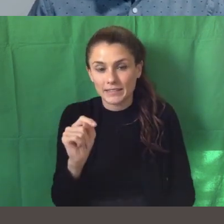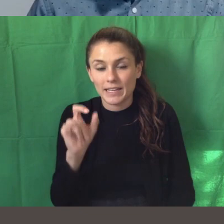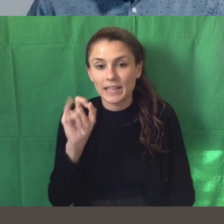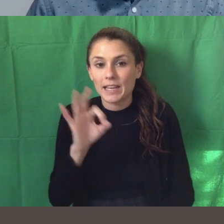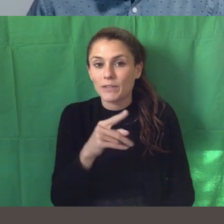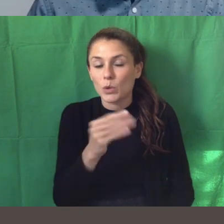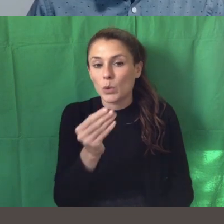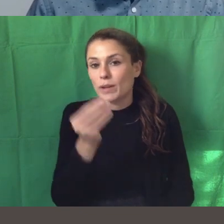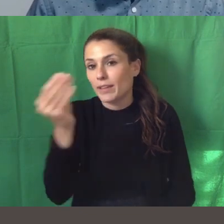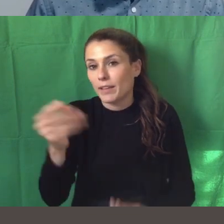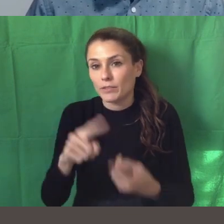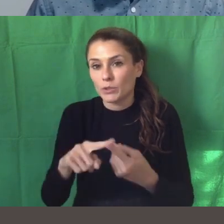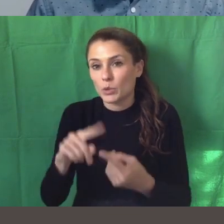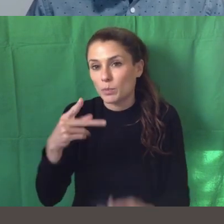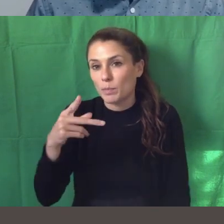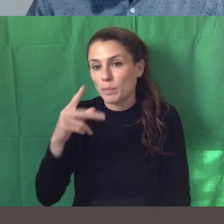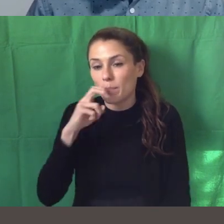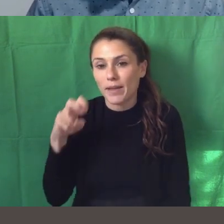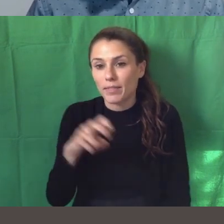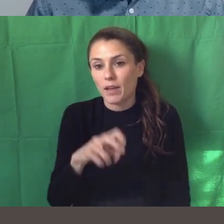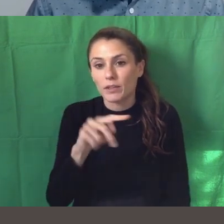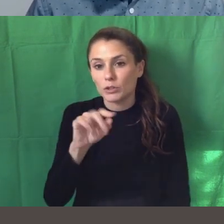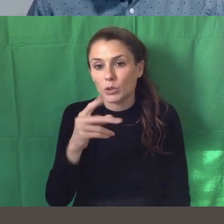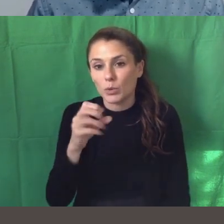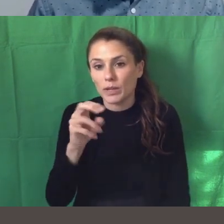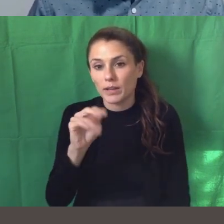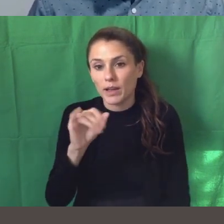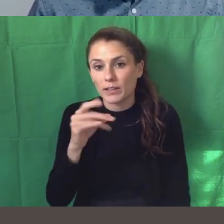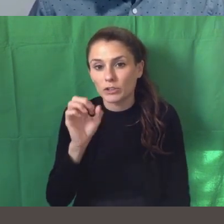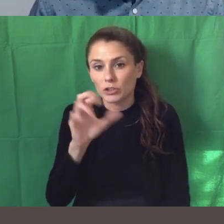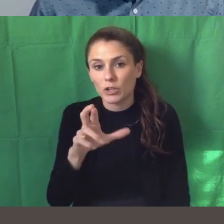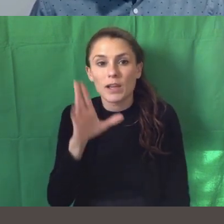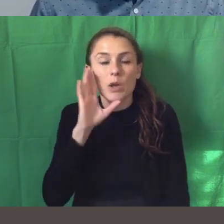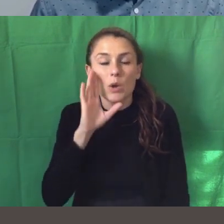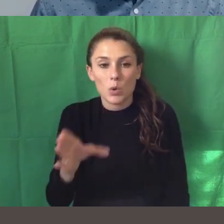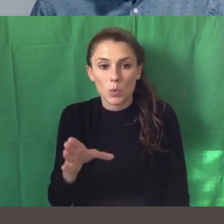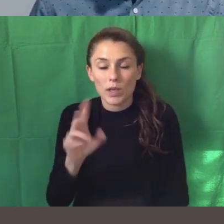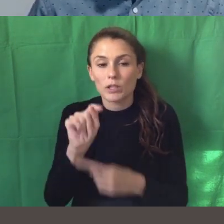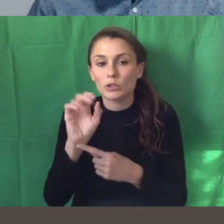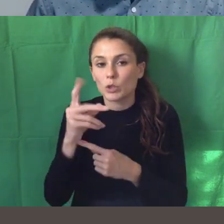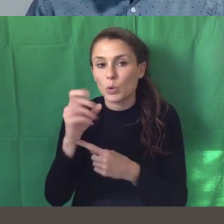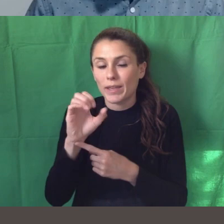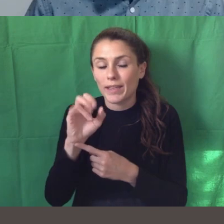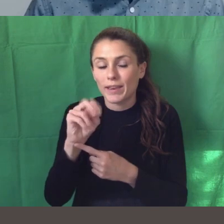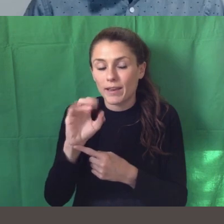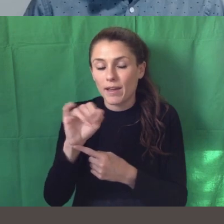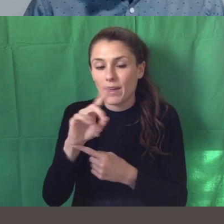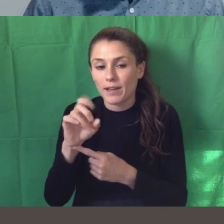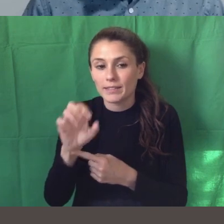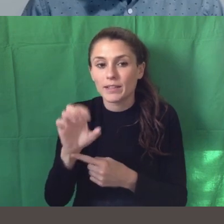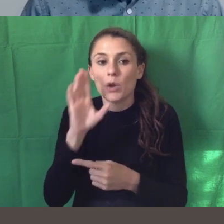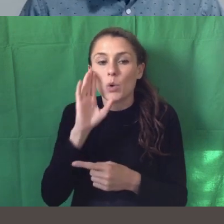If you pass this to the Python tokenizer, it will tokenize it and give you all valid Python words. There will be no errors.